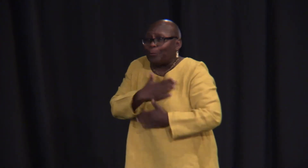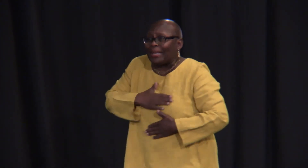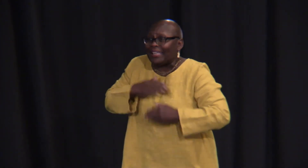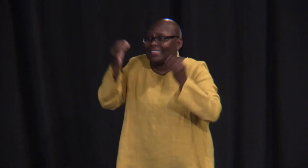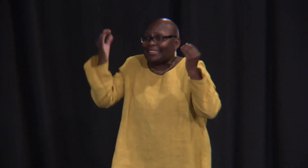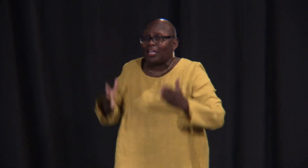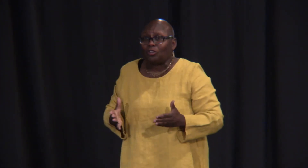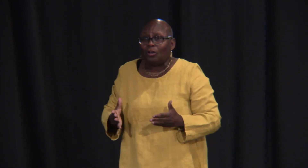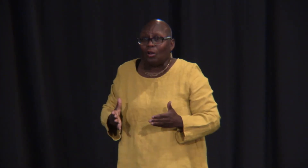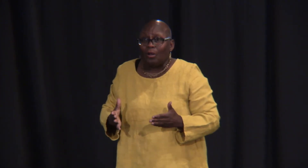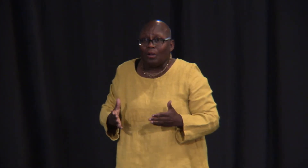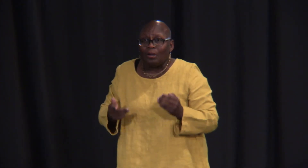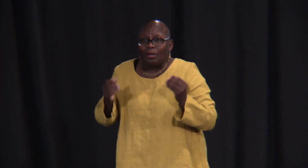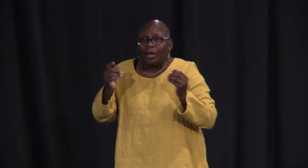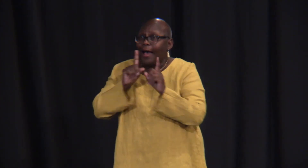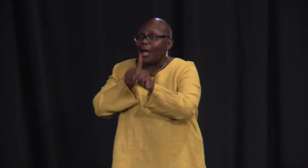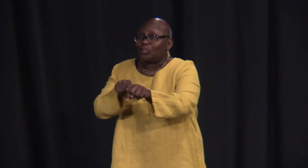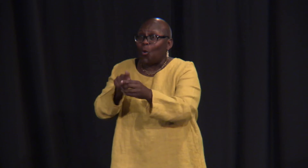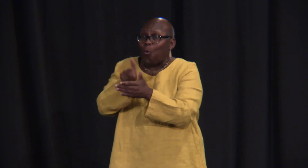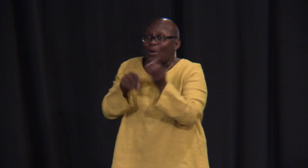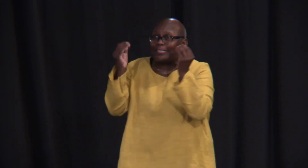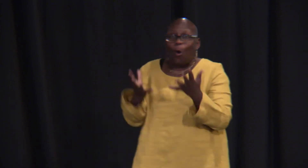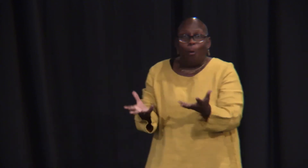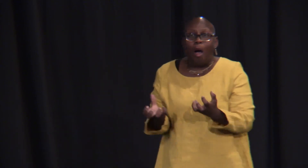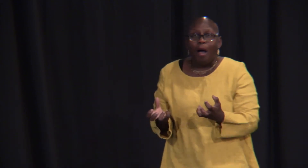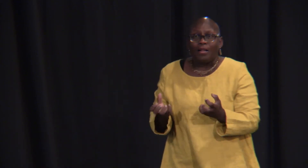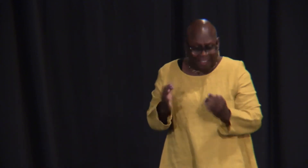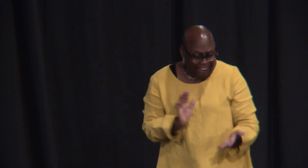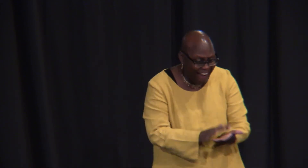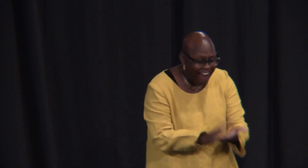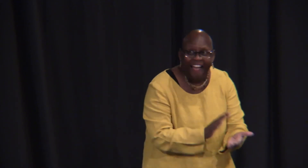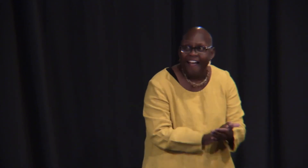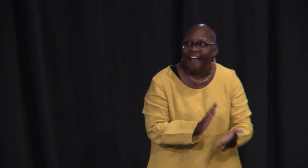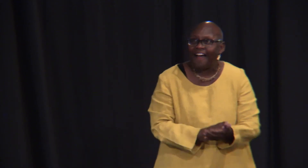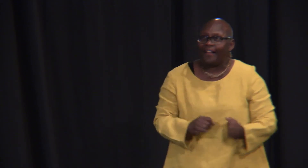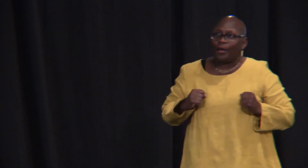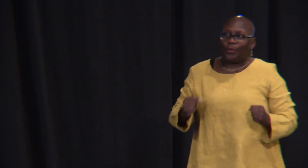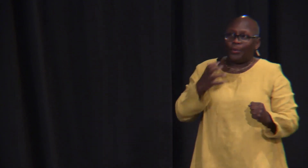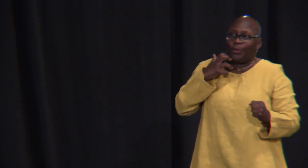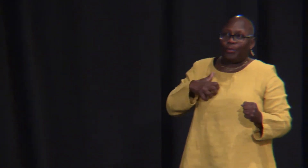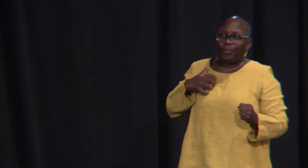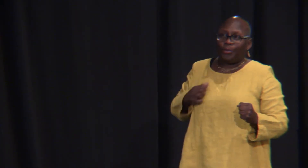In the framework of literacy, as obligation students, do the work for the